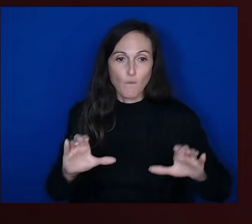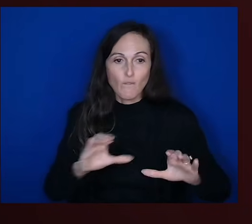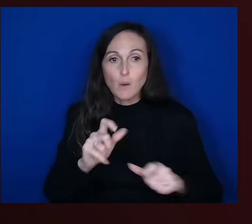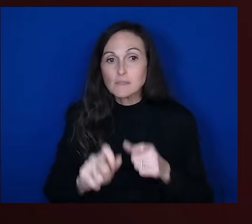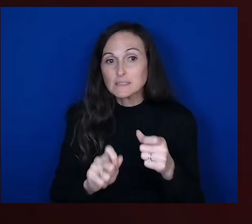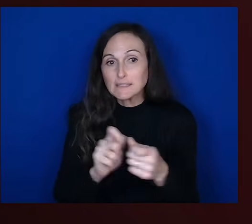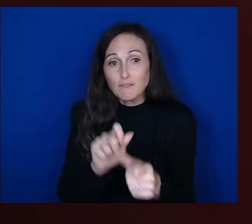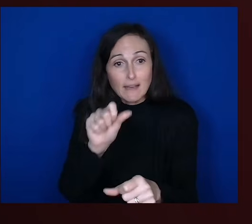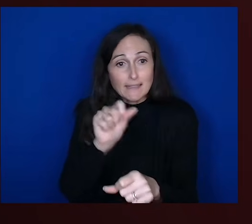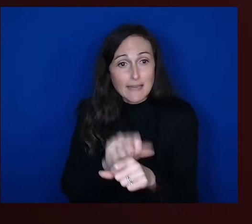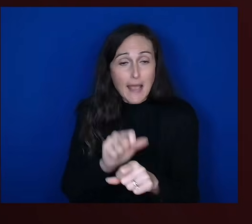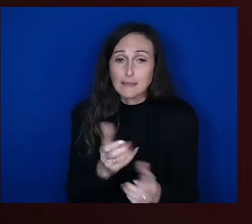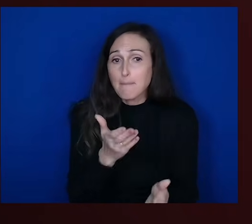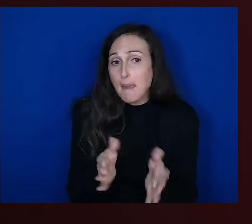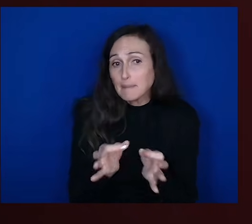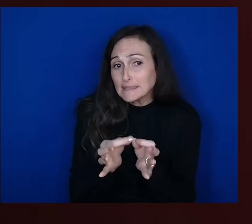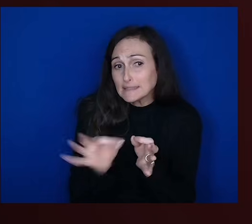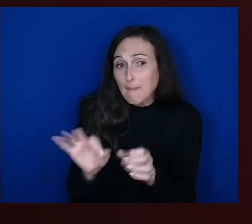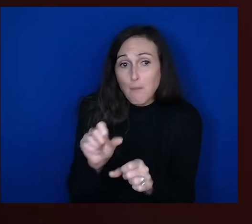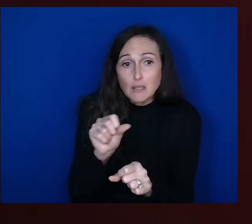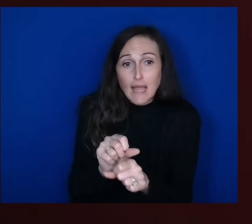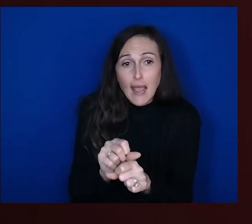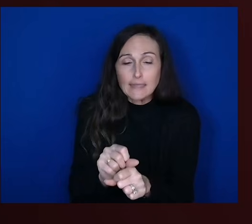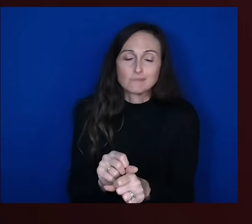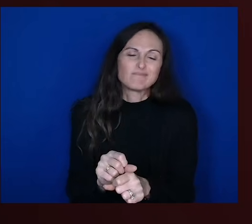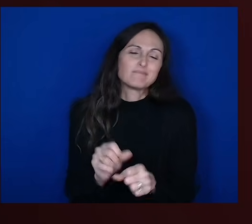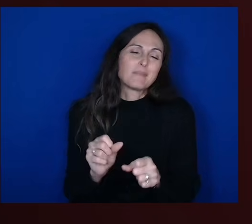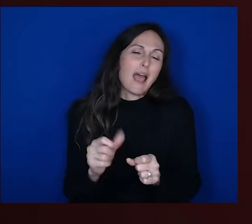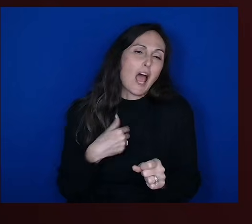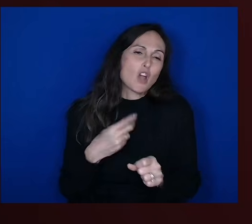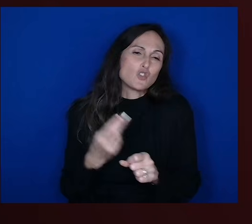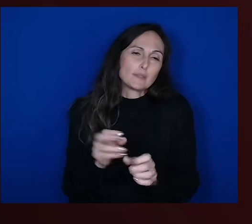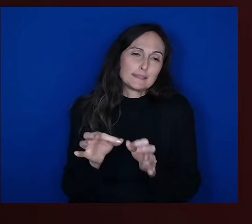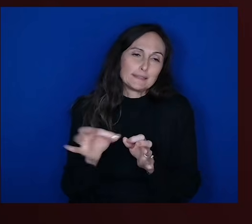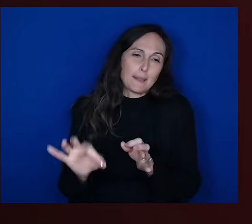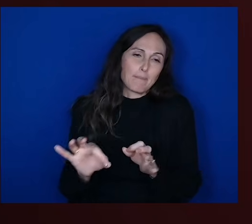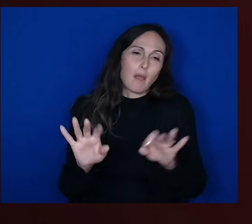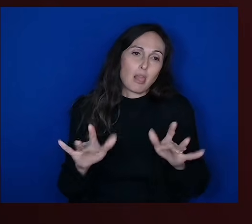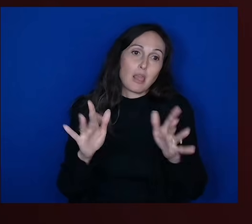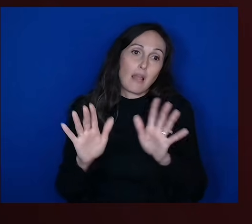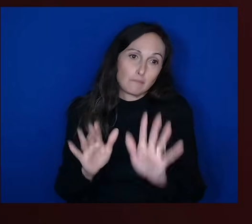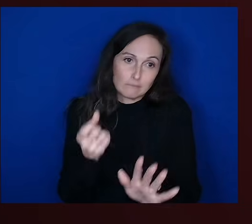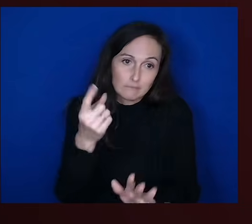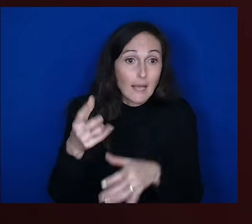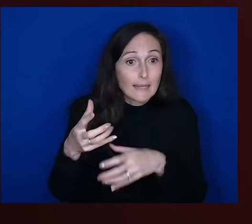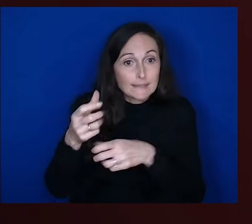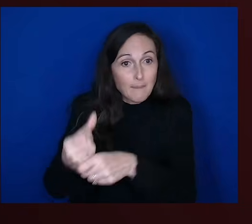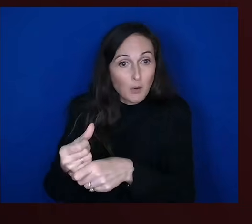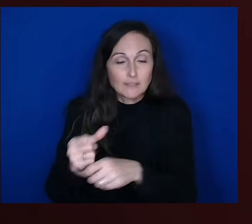which I use "simple" lightly, because summarization and classification and sentiment analysis